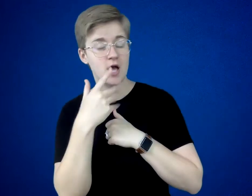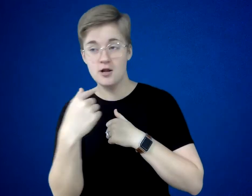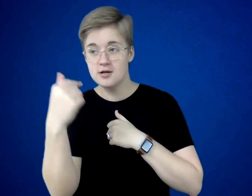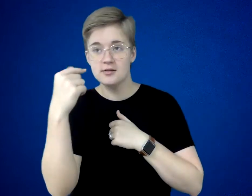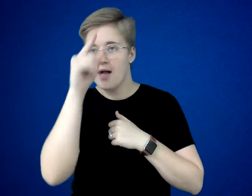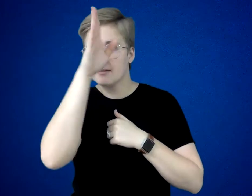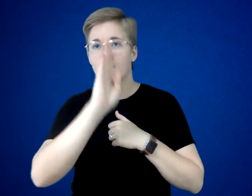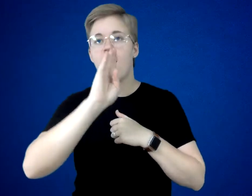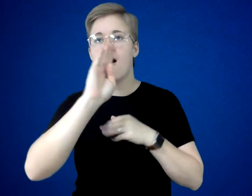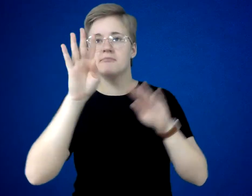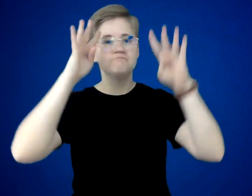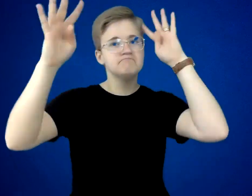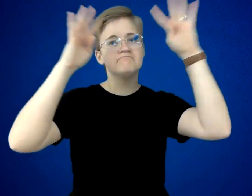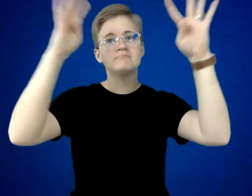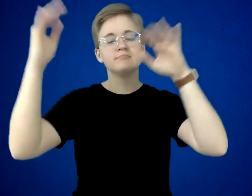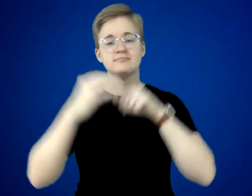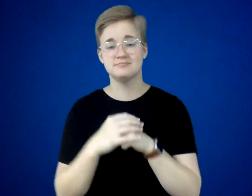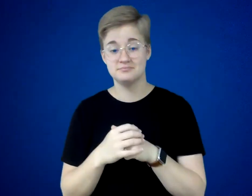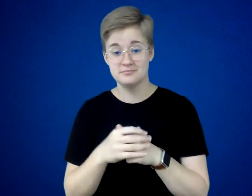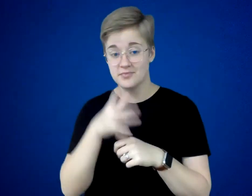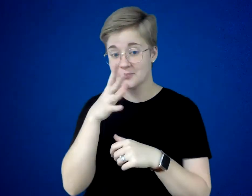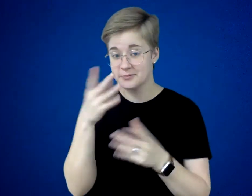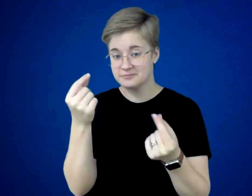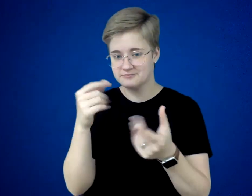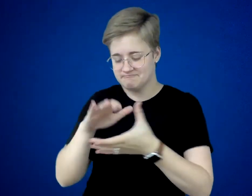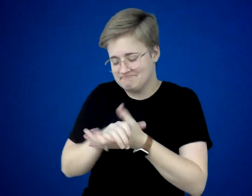His mother squeezed his hand hard. “That’s right,” she said.